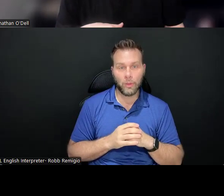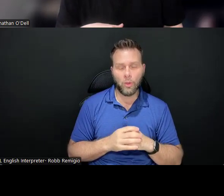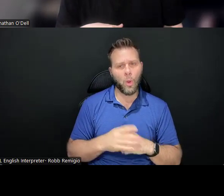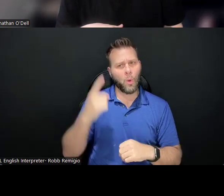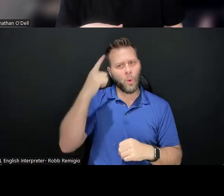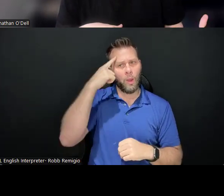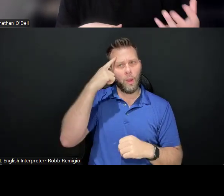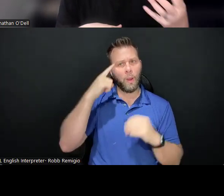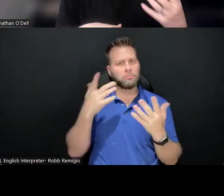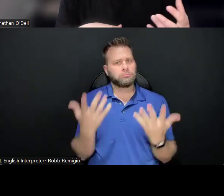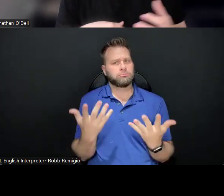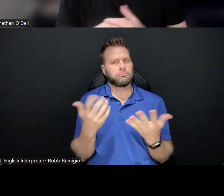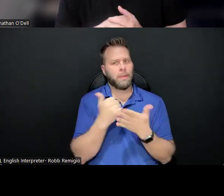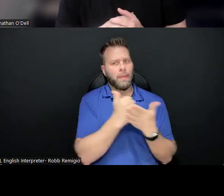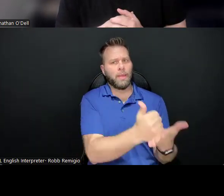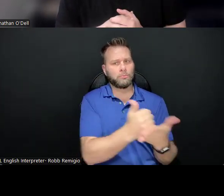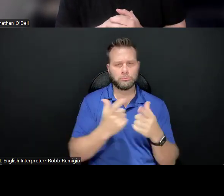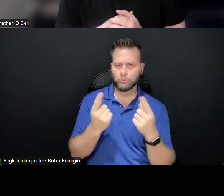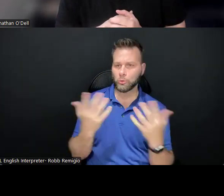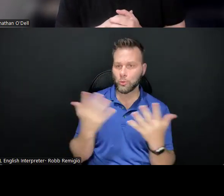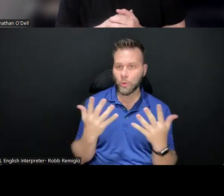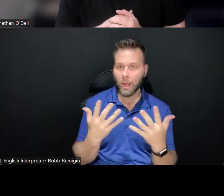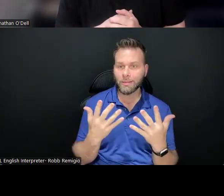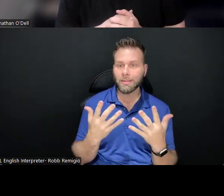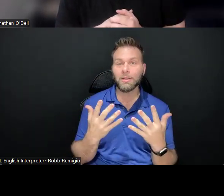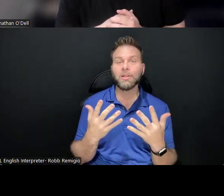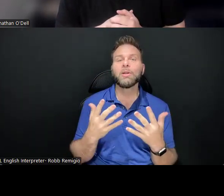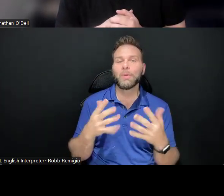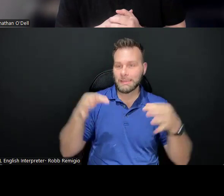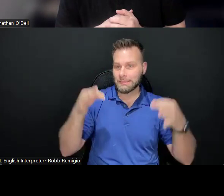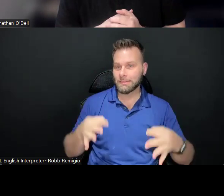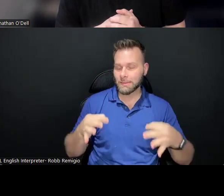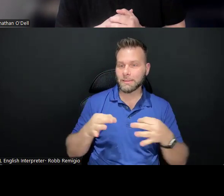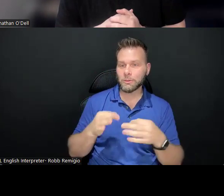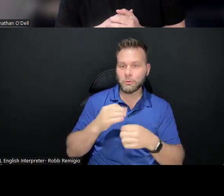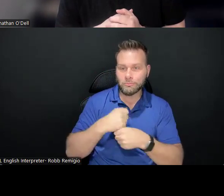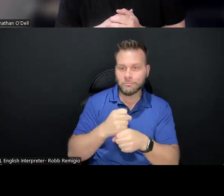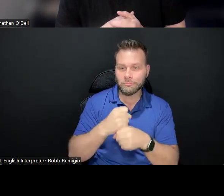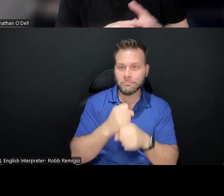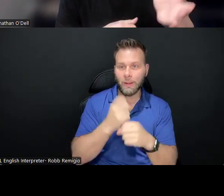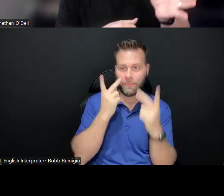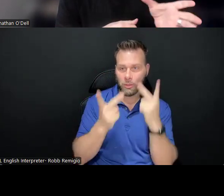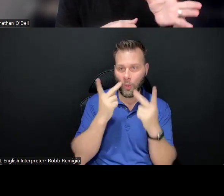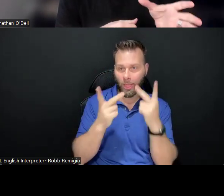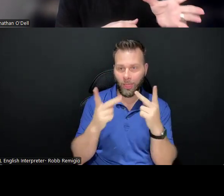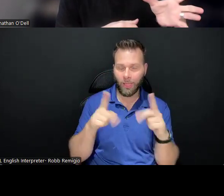off from that communication So we thought, what can we do. We came up with a visual icons card to allow medical